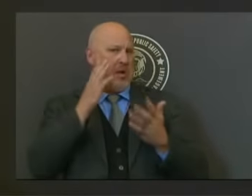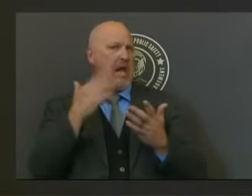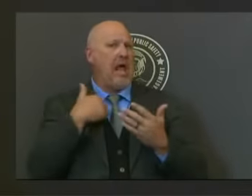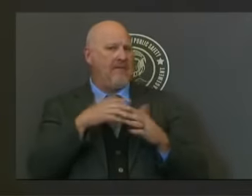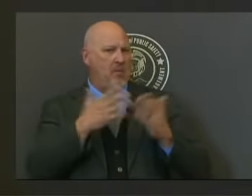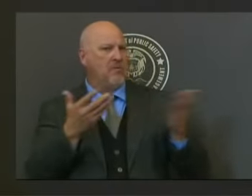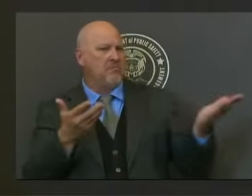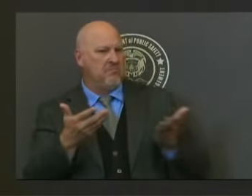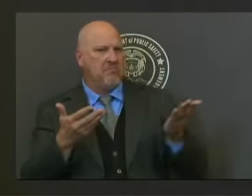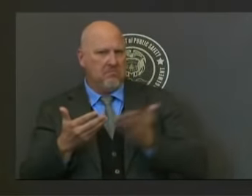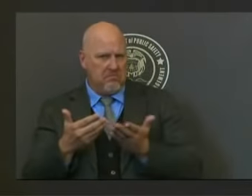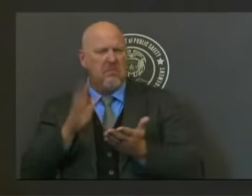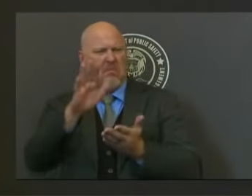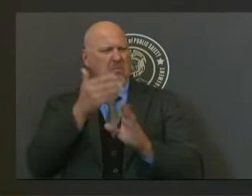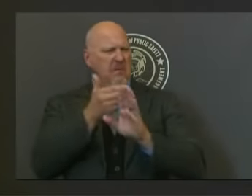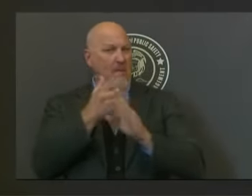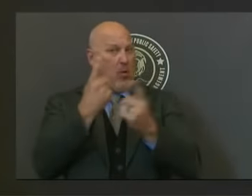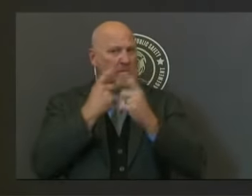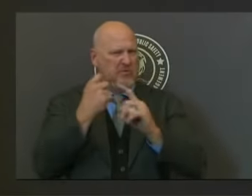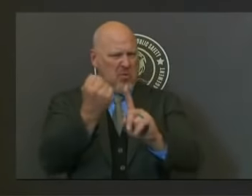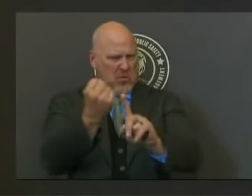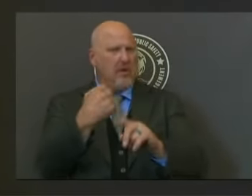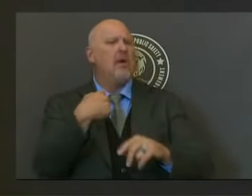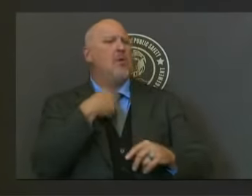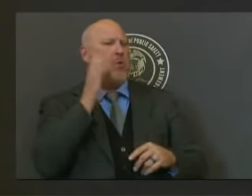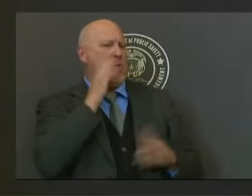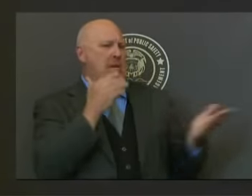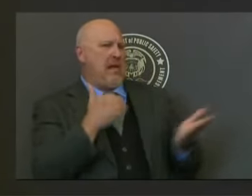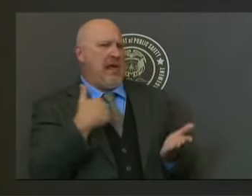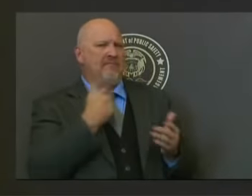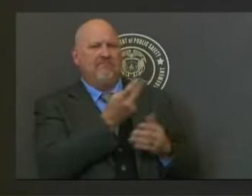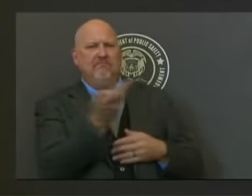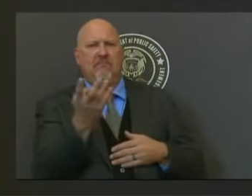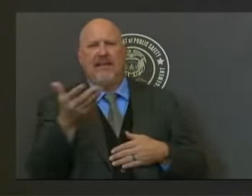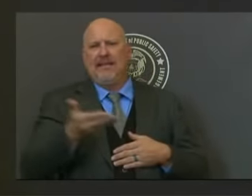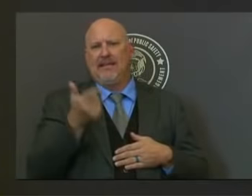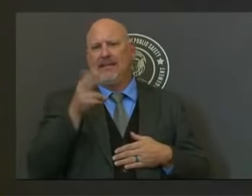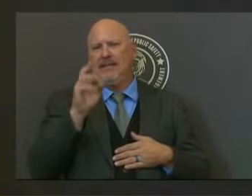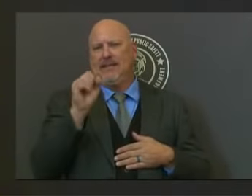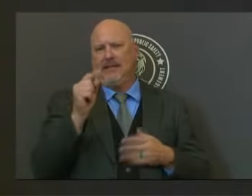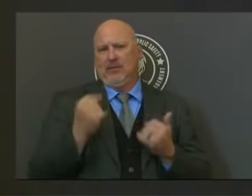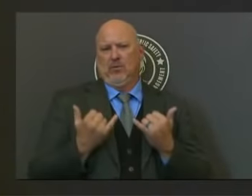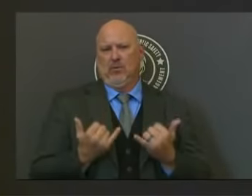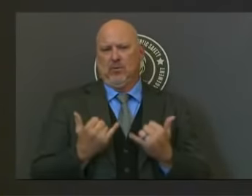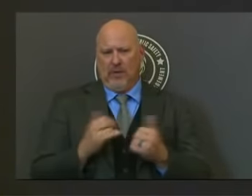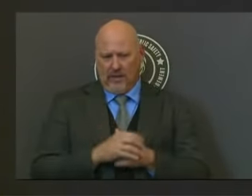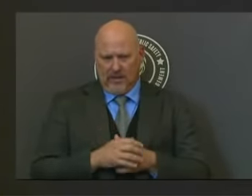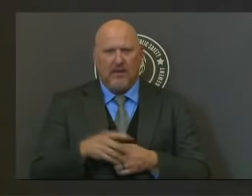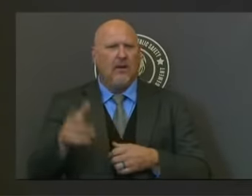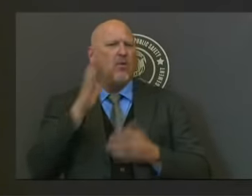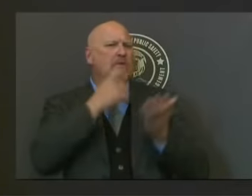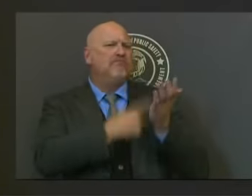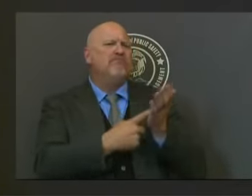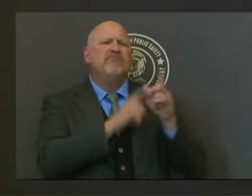special guests I have with me today to talk about some of the pandemic issues that are